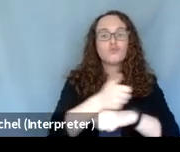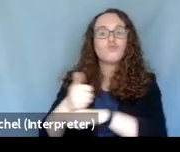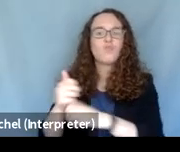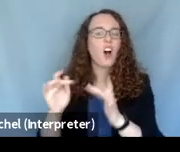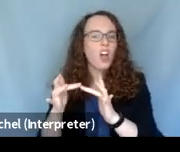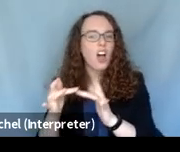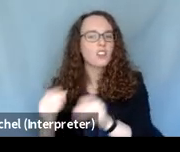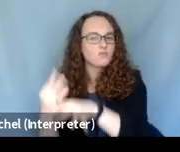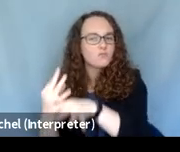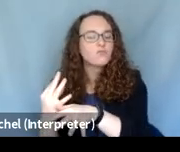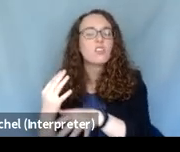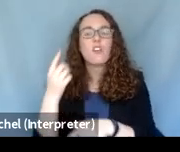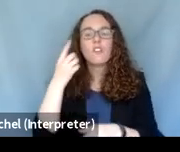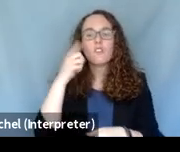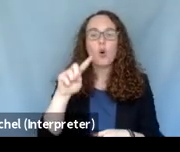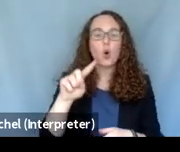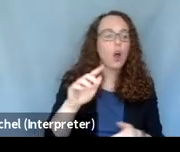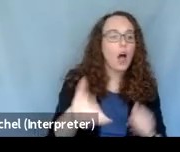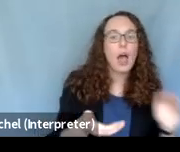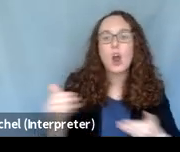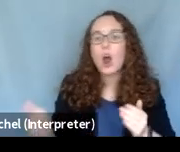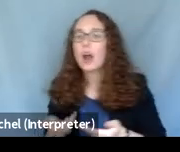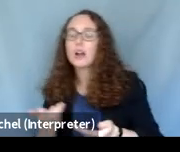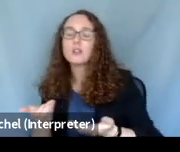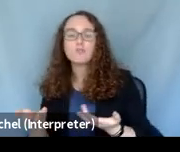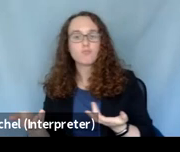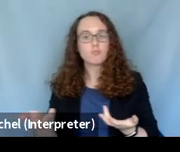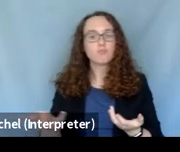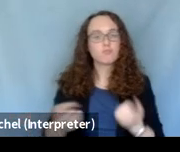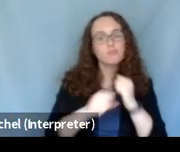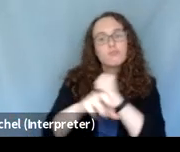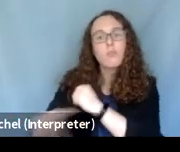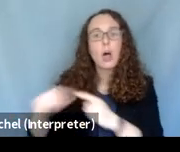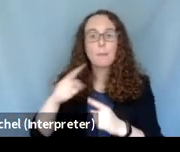and times. Internships and volunteer opportunities are so important